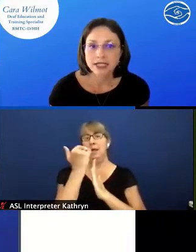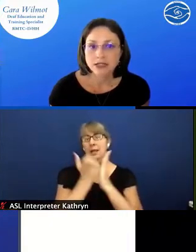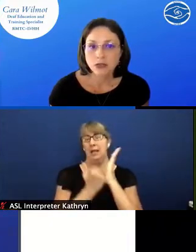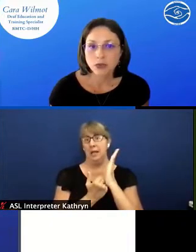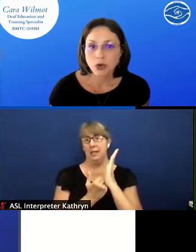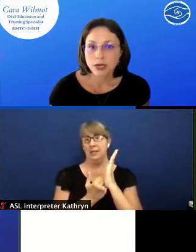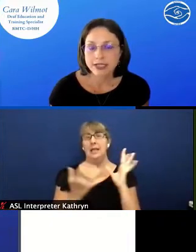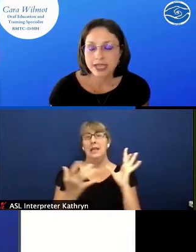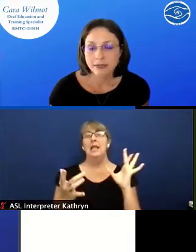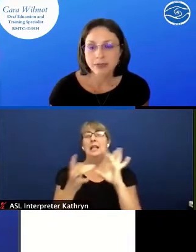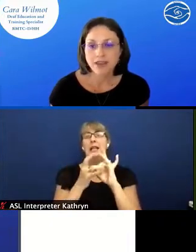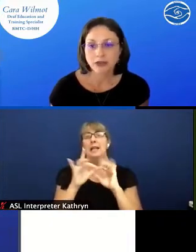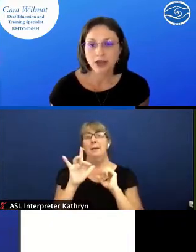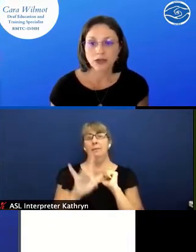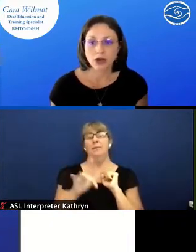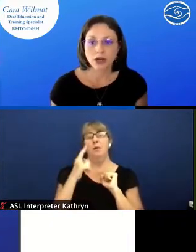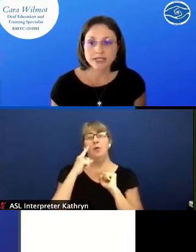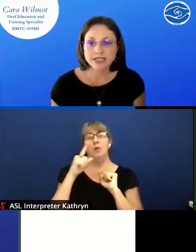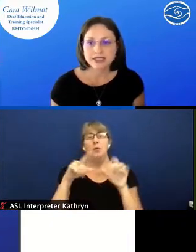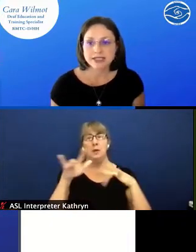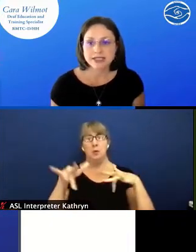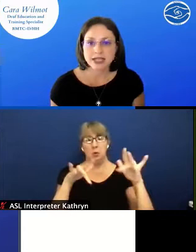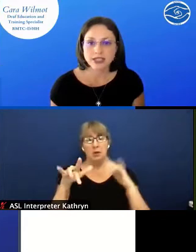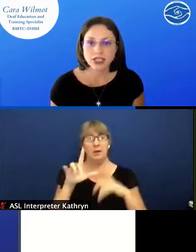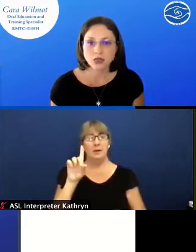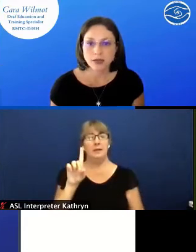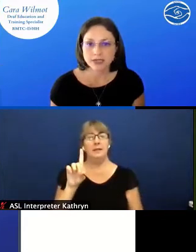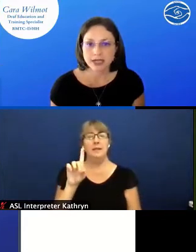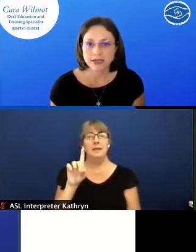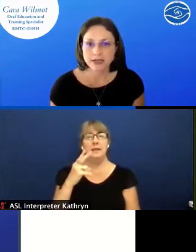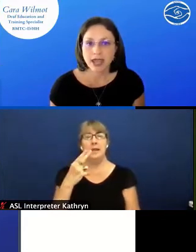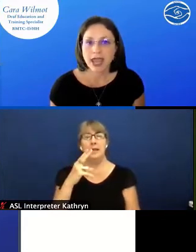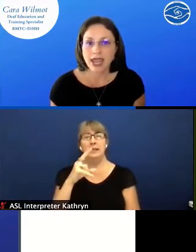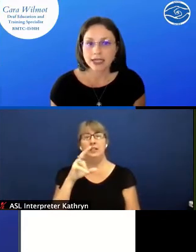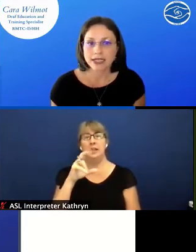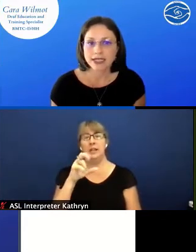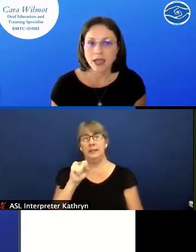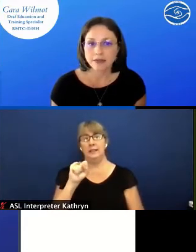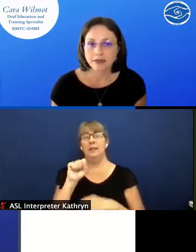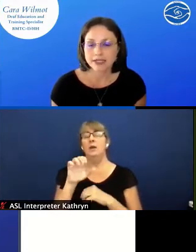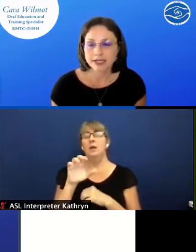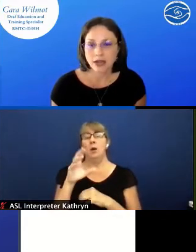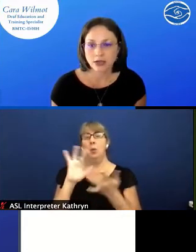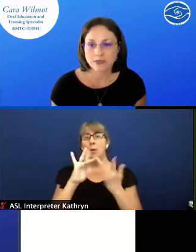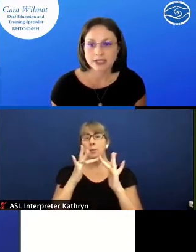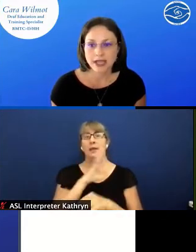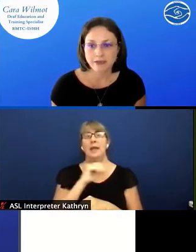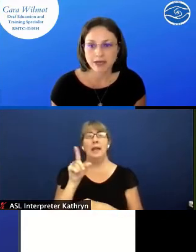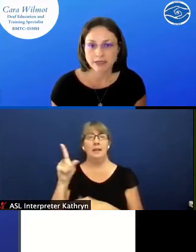Links to the recordings can be found on the RMTC-D/HH website, and in Optimizing Outcomes LiveBinder.